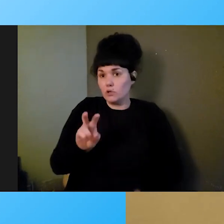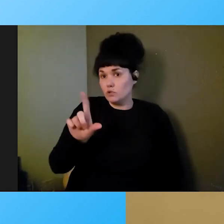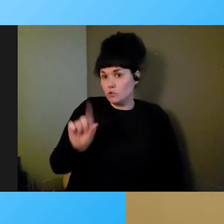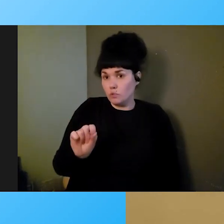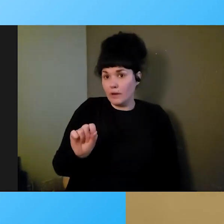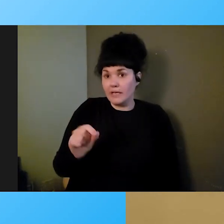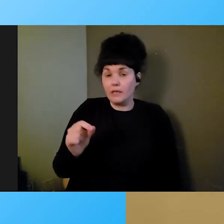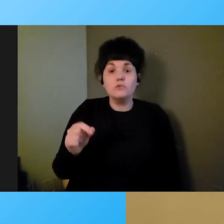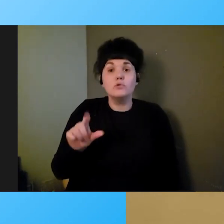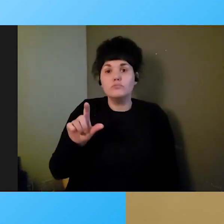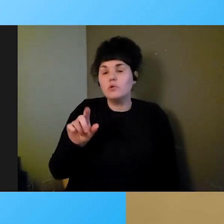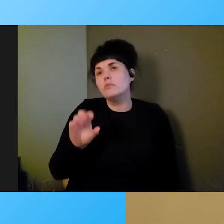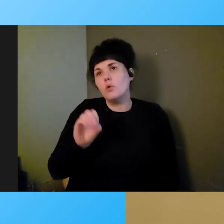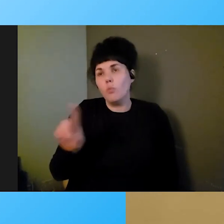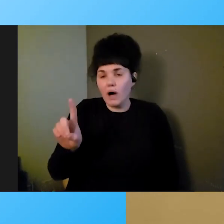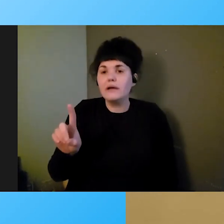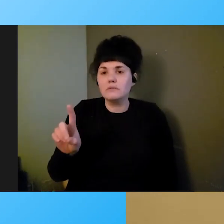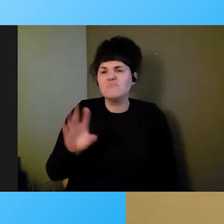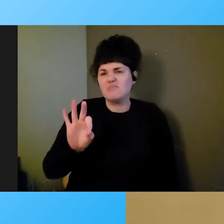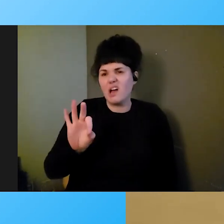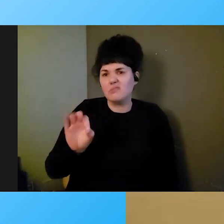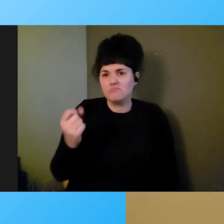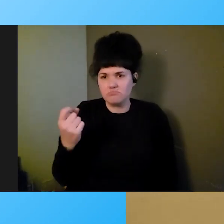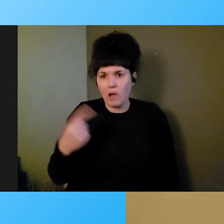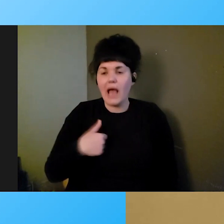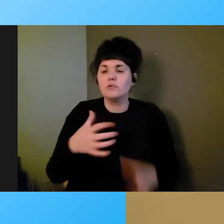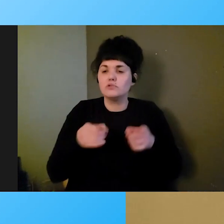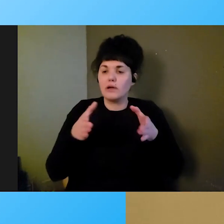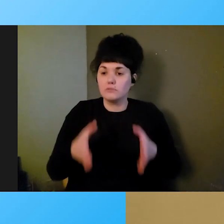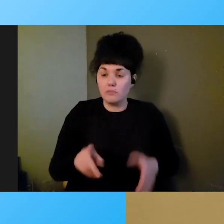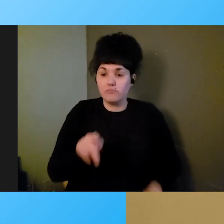director of advocacy and public policy for the national Council